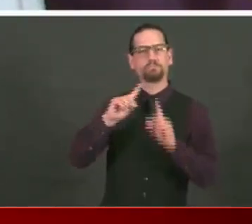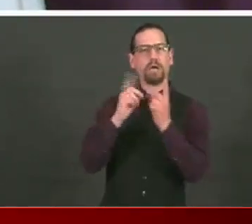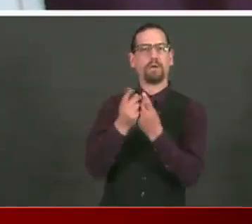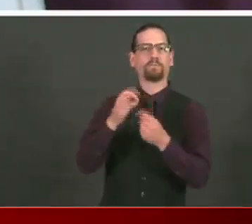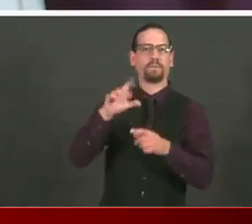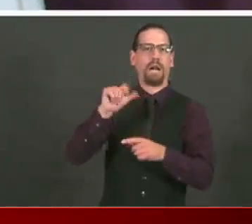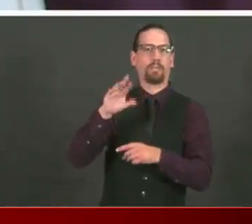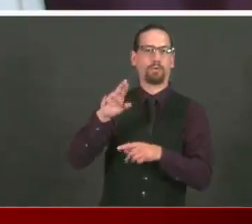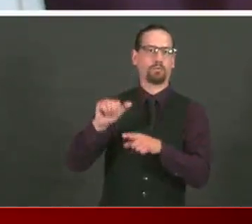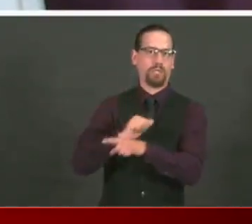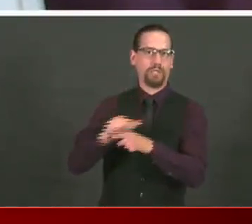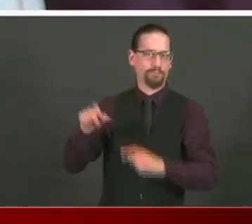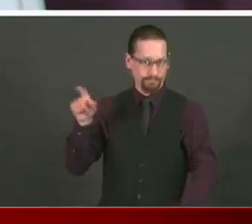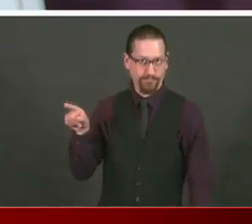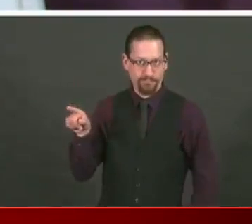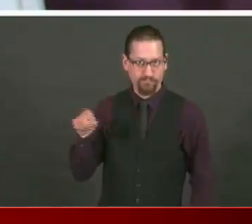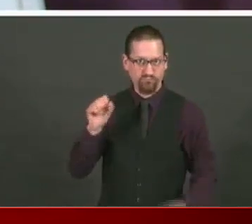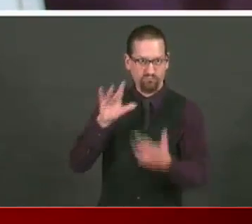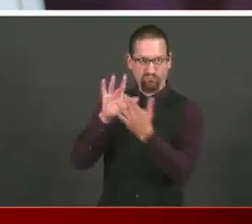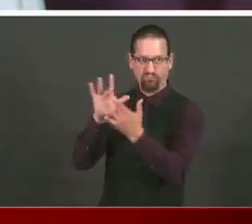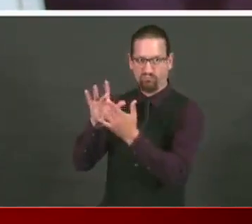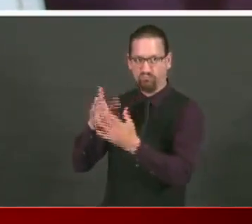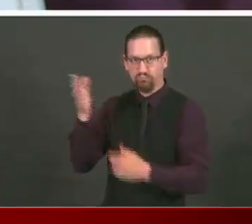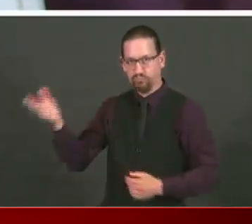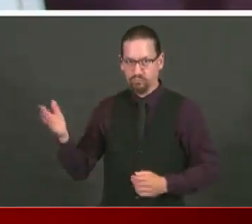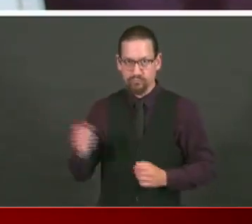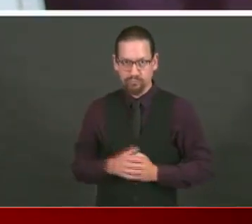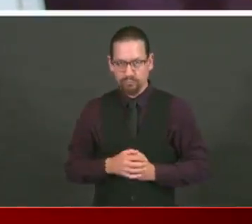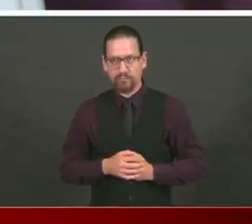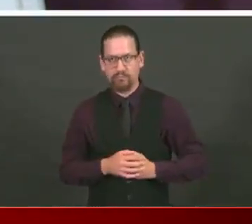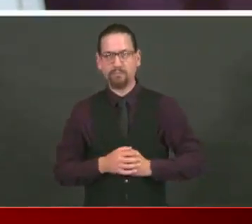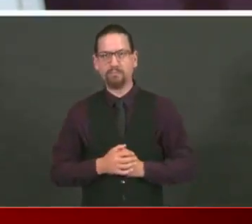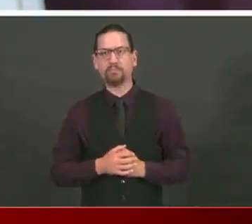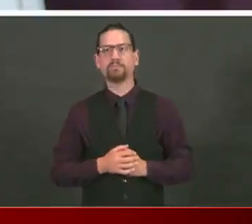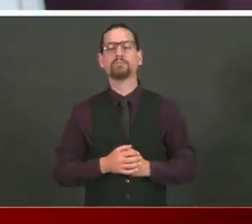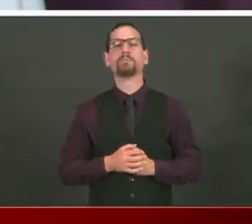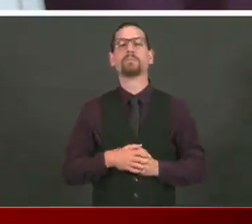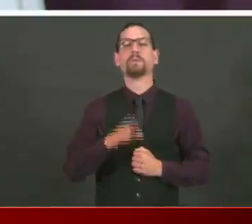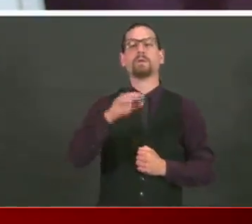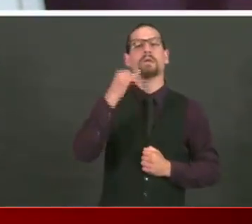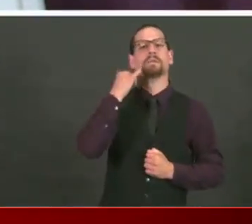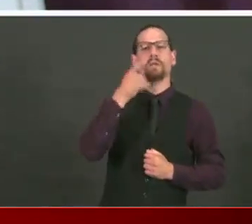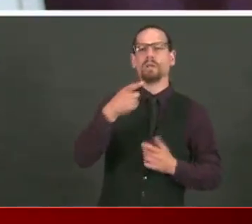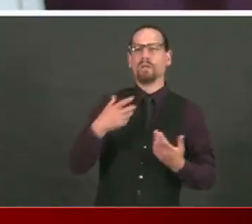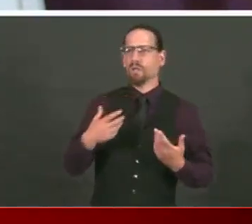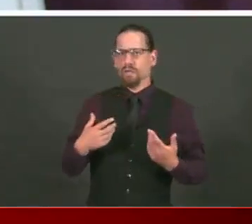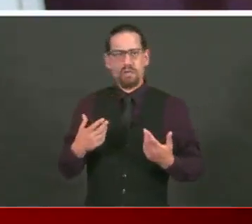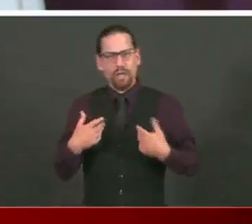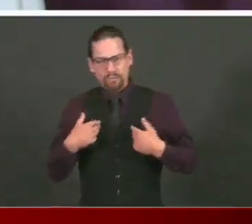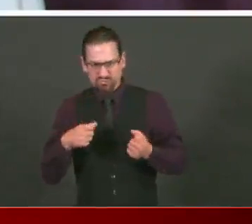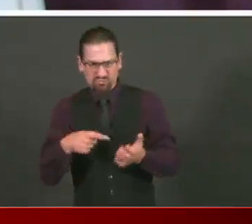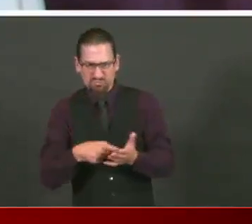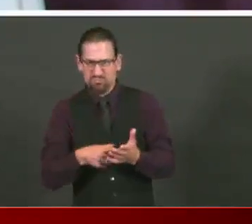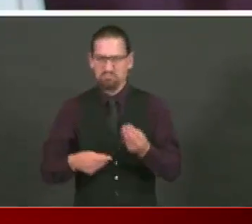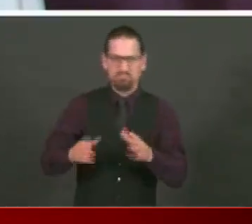RHODE ISLAND HAS TEMPORARY DISABILITY INSURANCE WHICH YOU